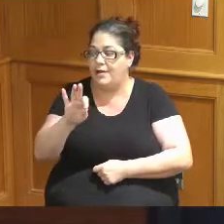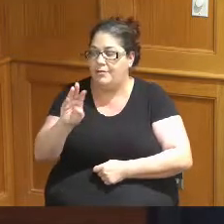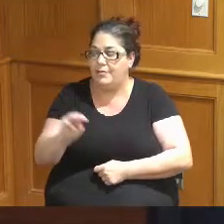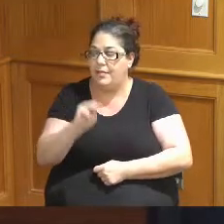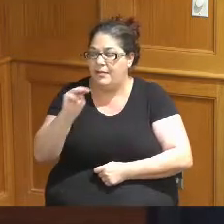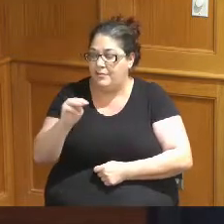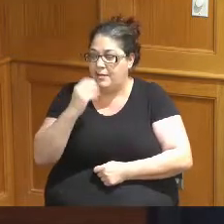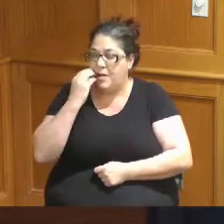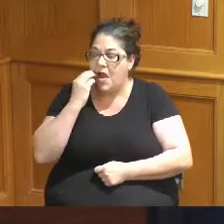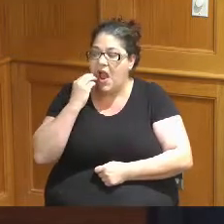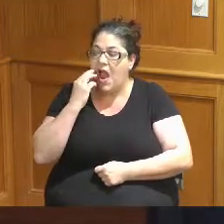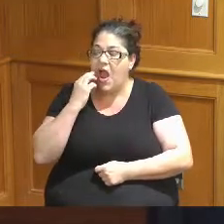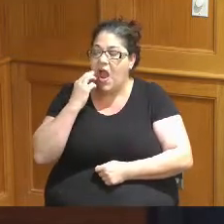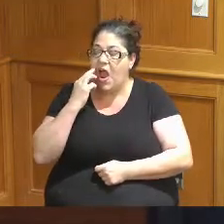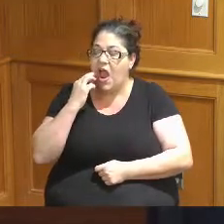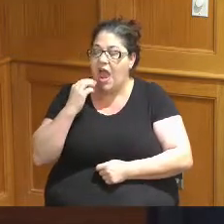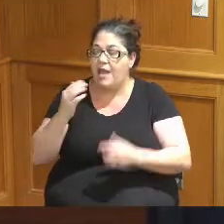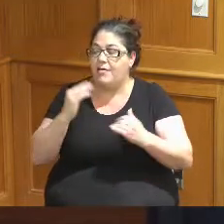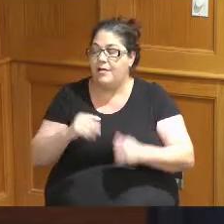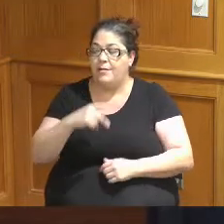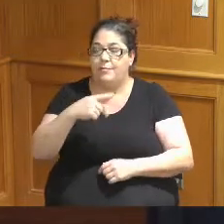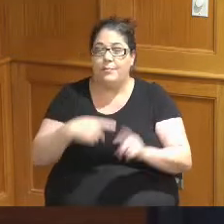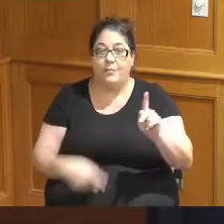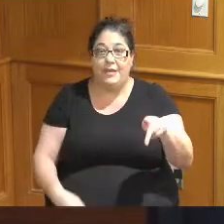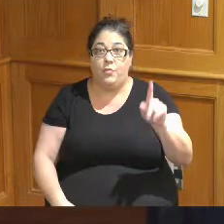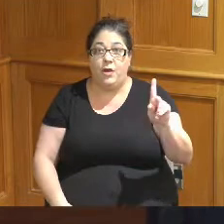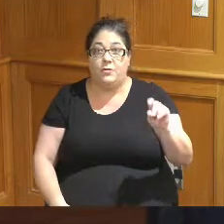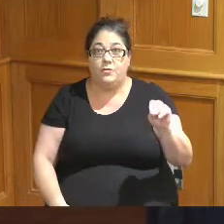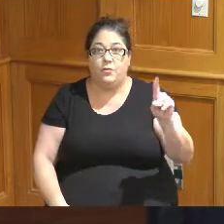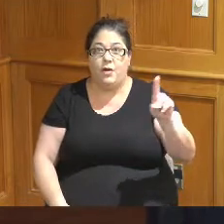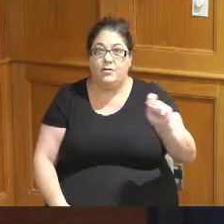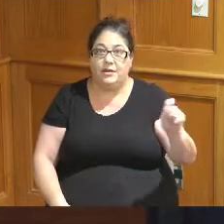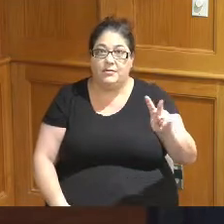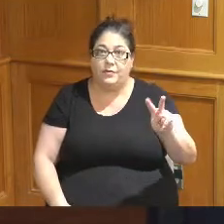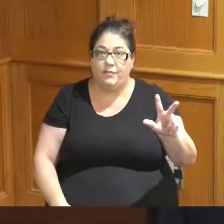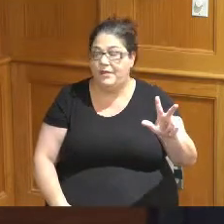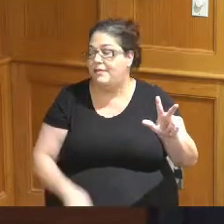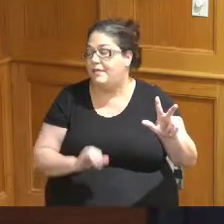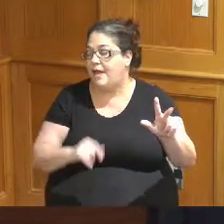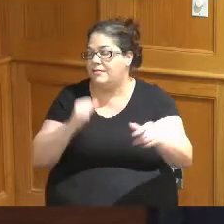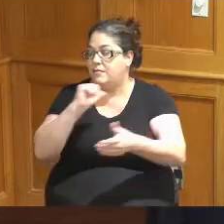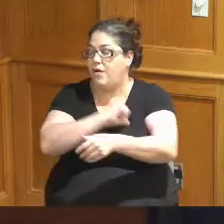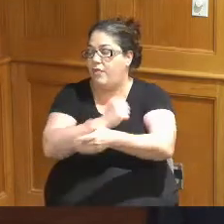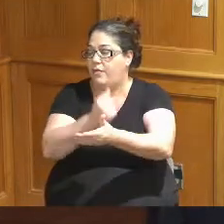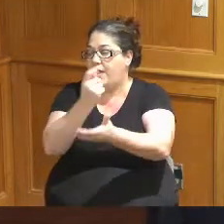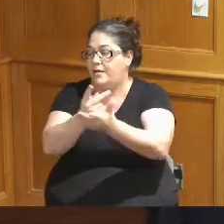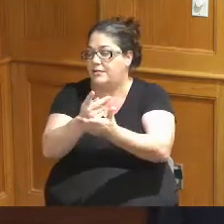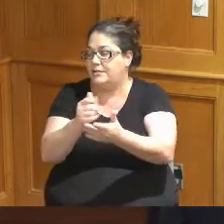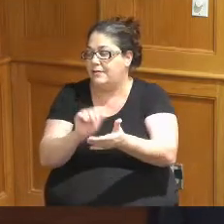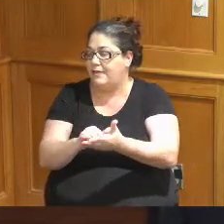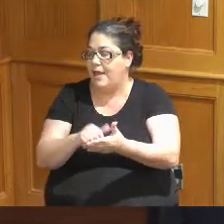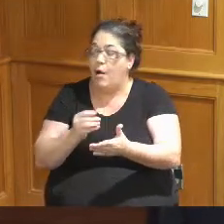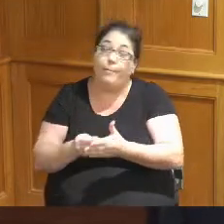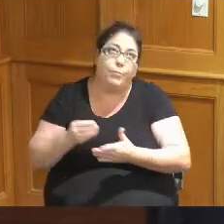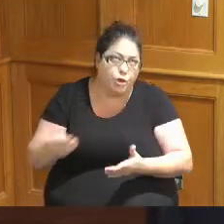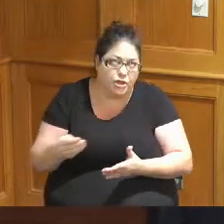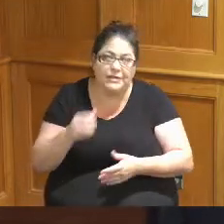we have the resolution p101-23 this is authorizing car this is a purchase not authorizing but this